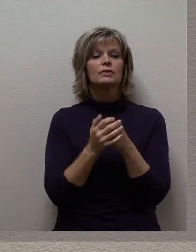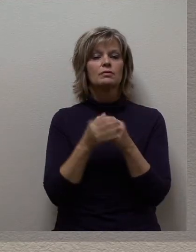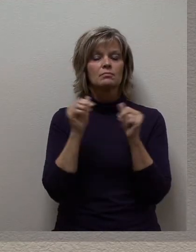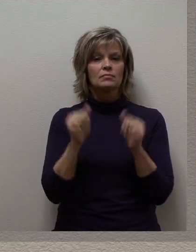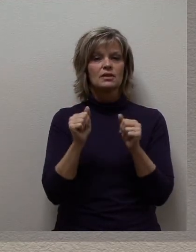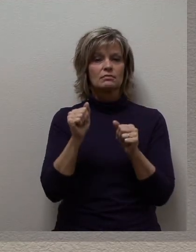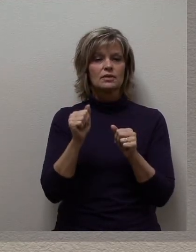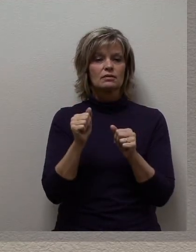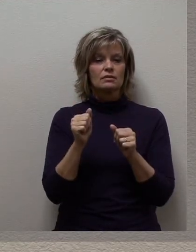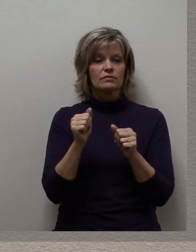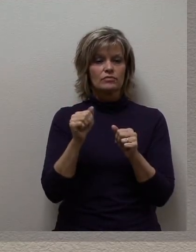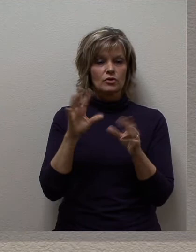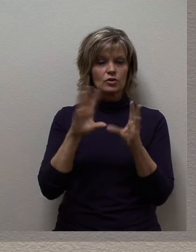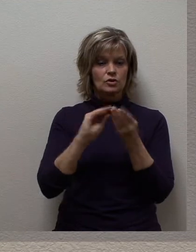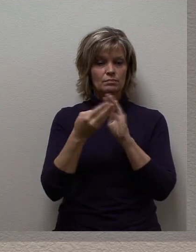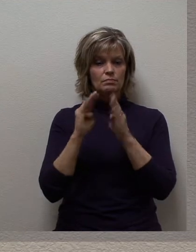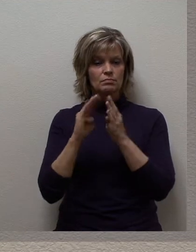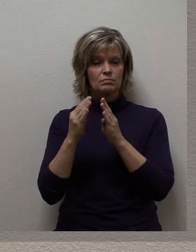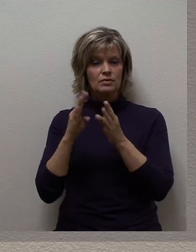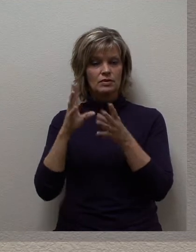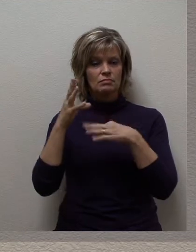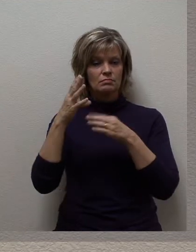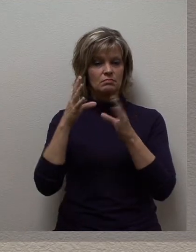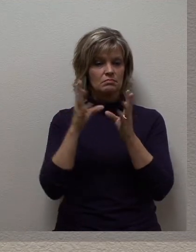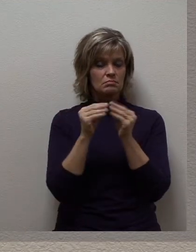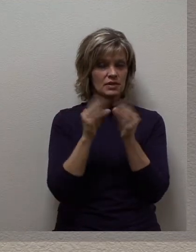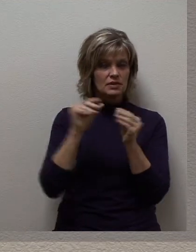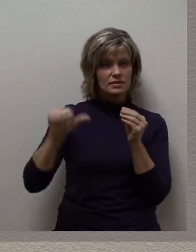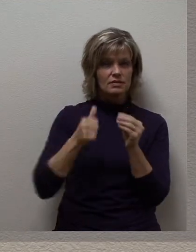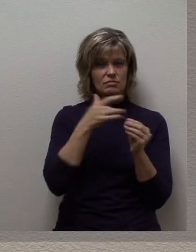in community meetings and other sorts of